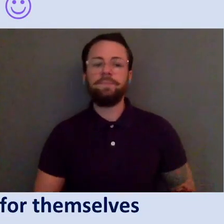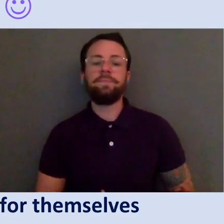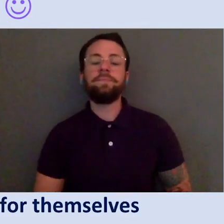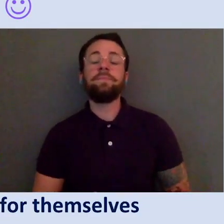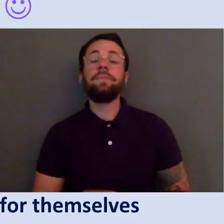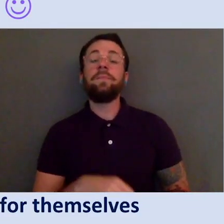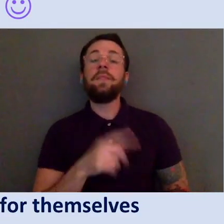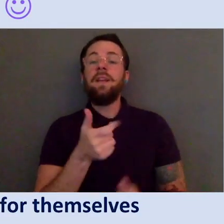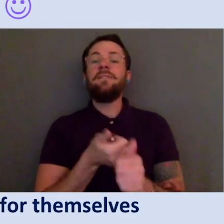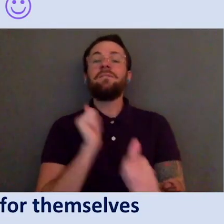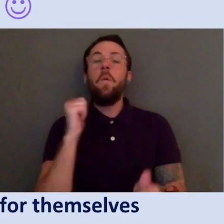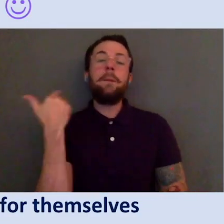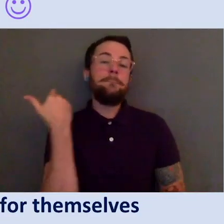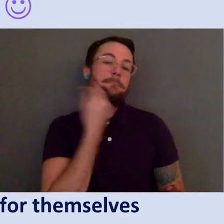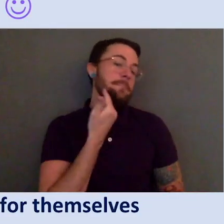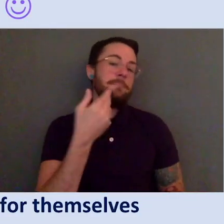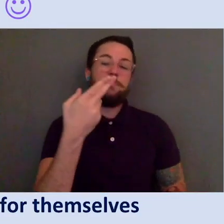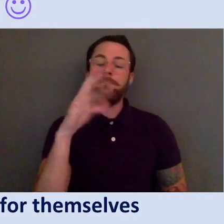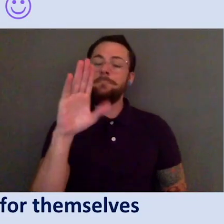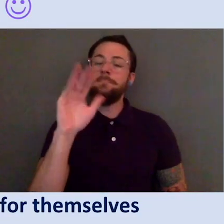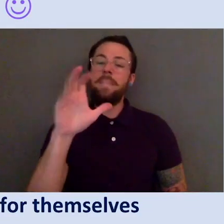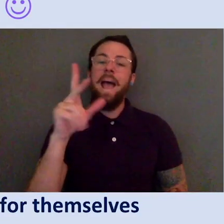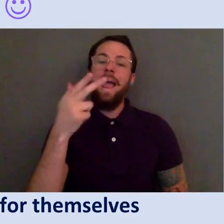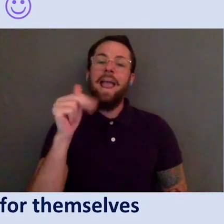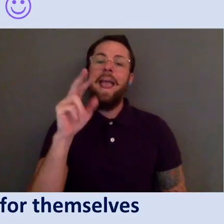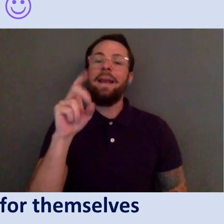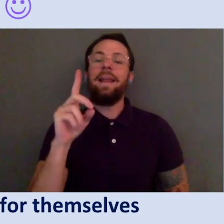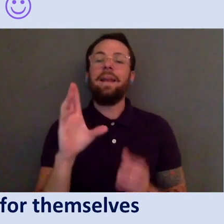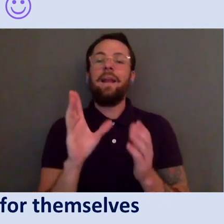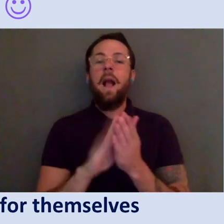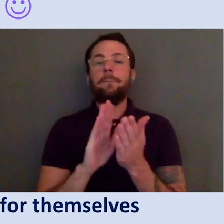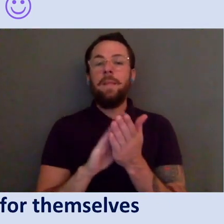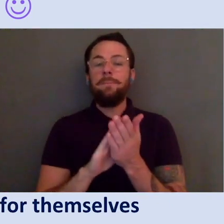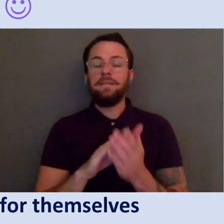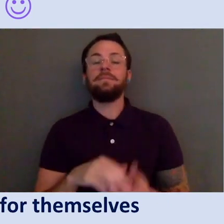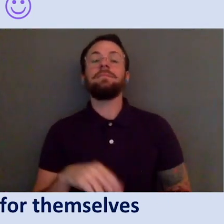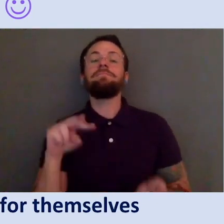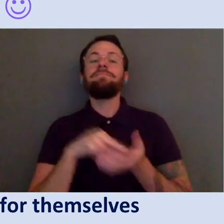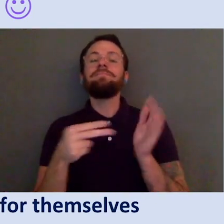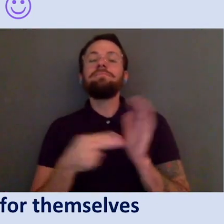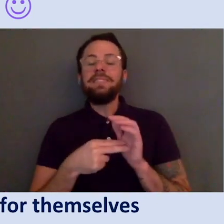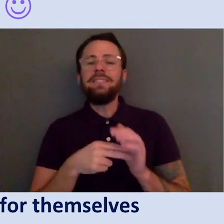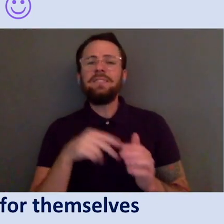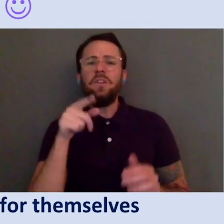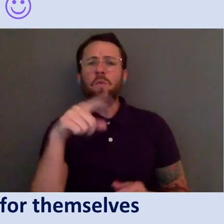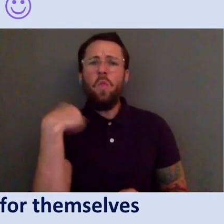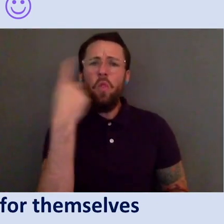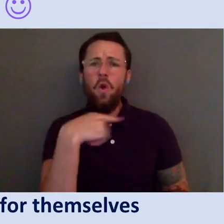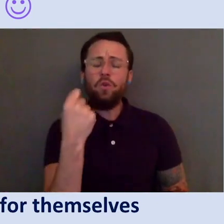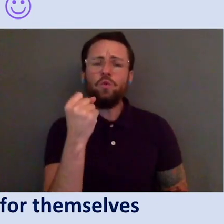comments about that because that person's identity is something that needs to be accepted